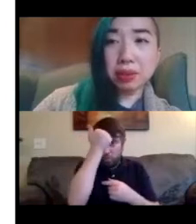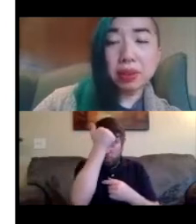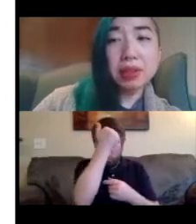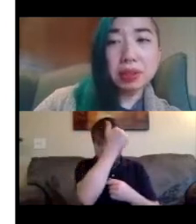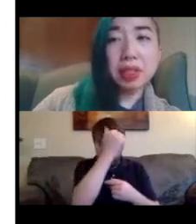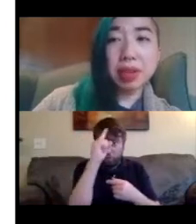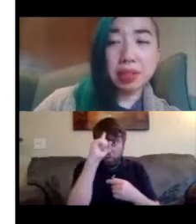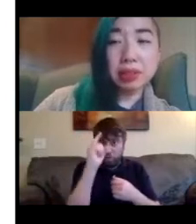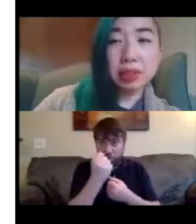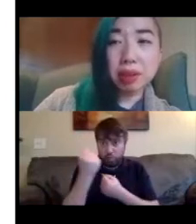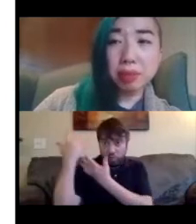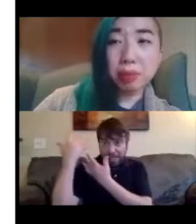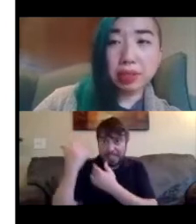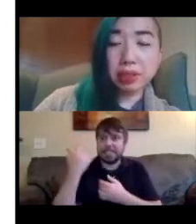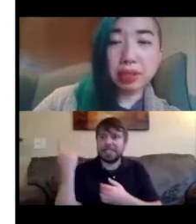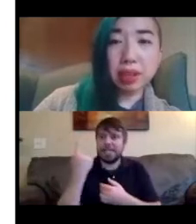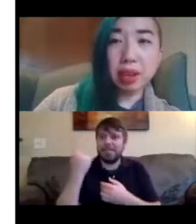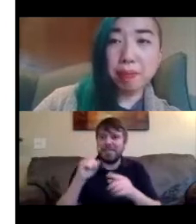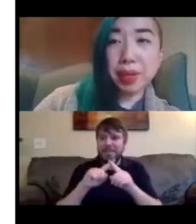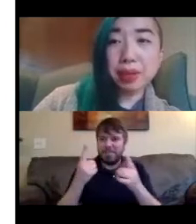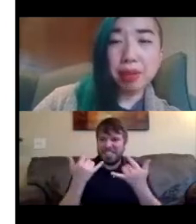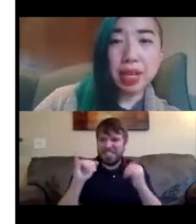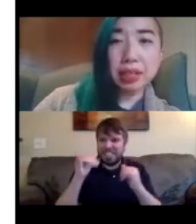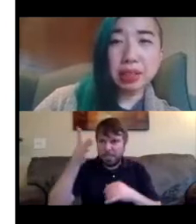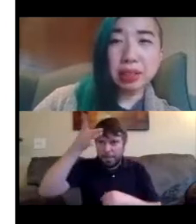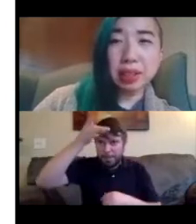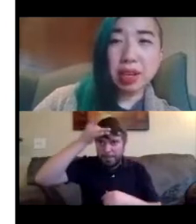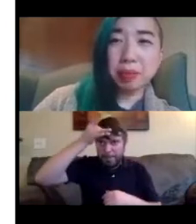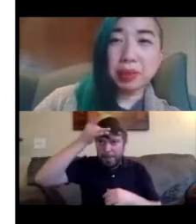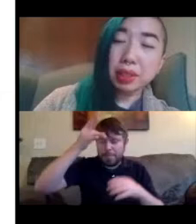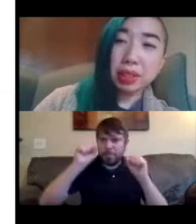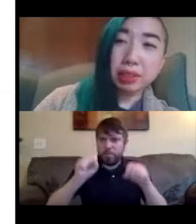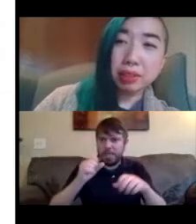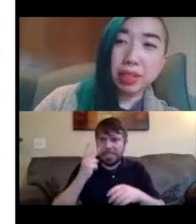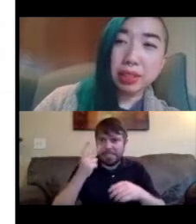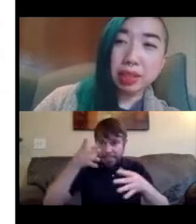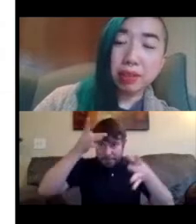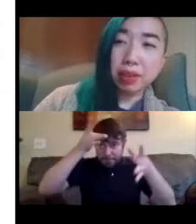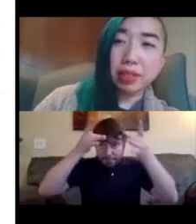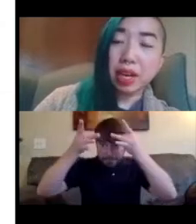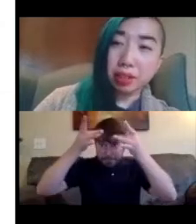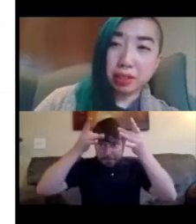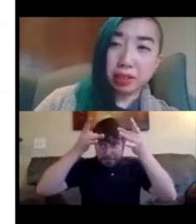you also see residues of what's been erased. So the thing that's erased is never entirely